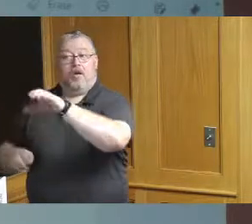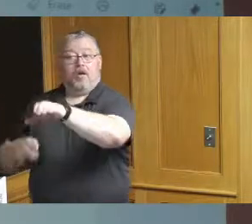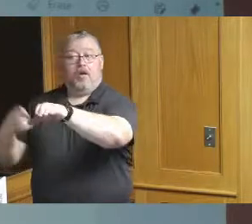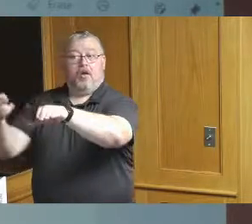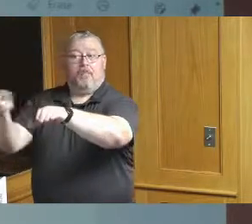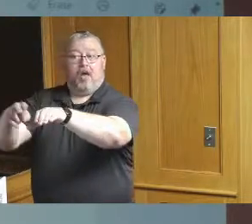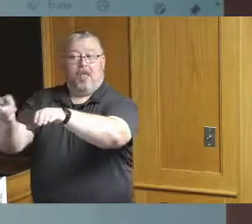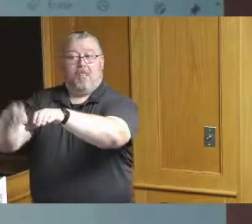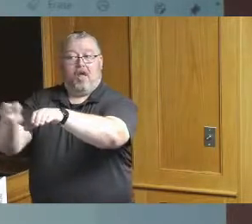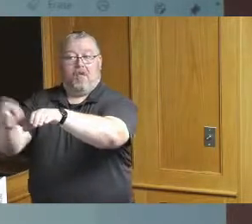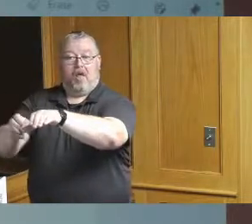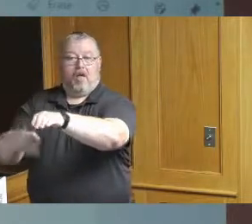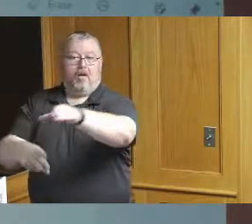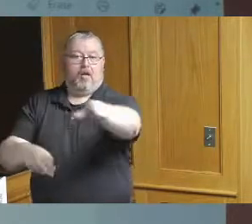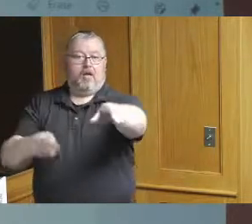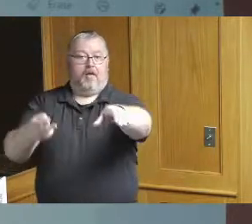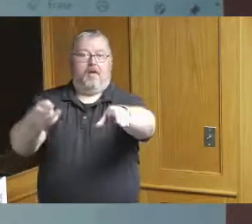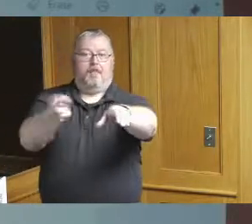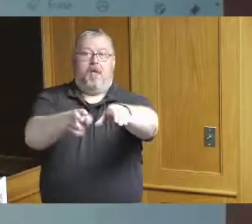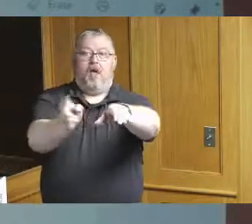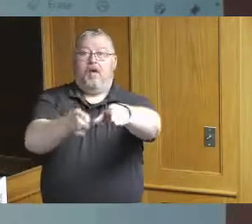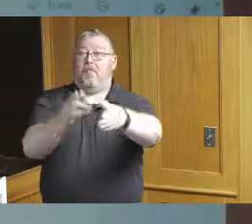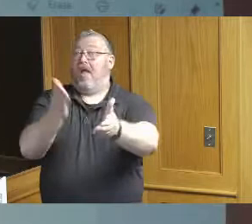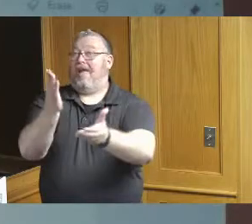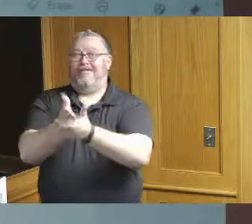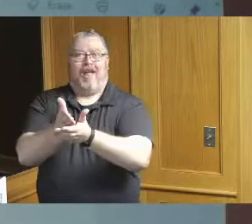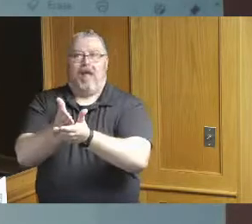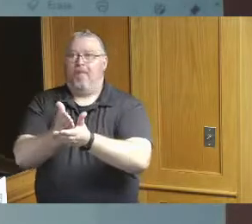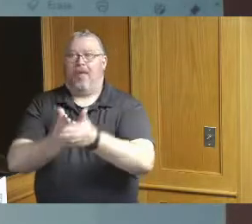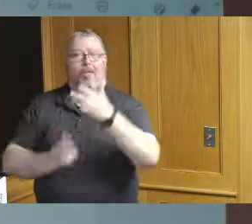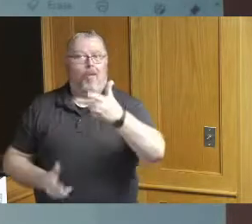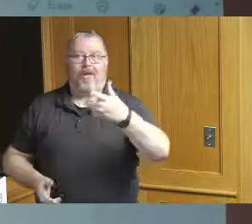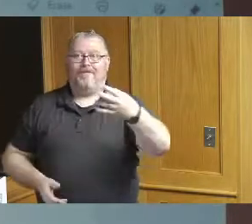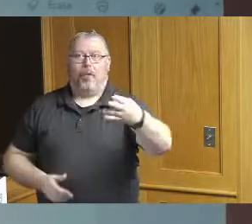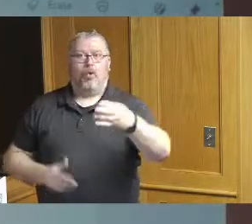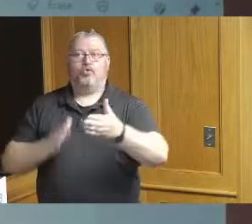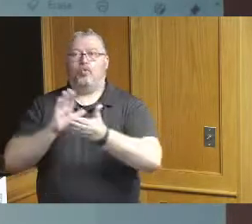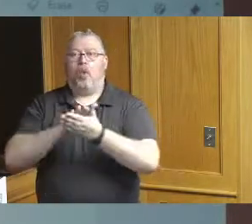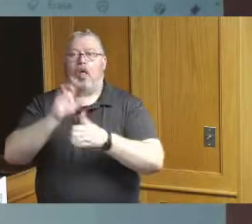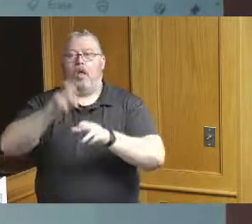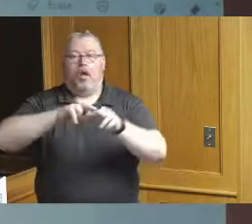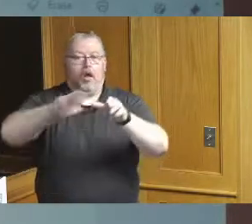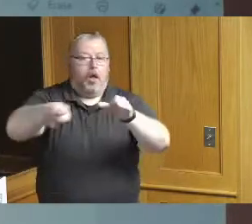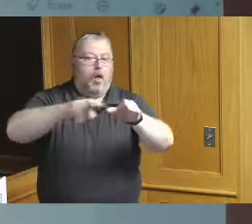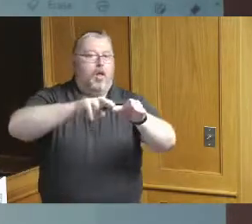to pick students up and then it may stop at three or four different schools along the way so that